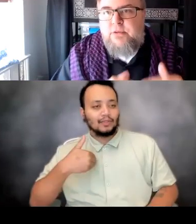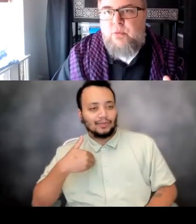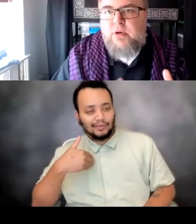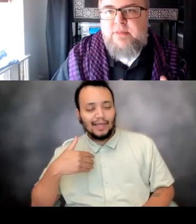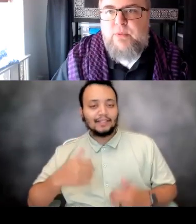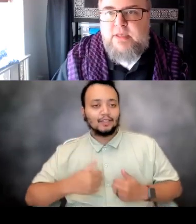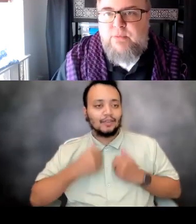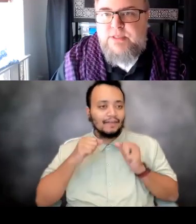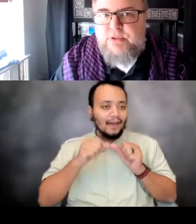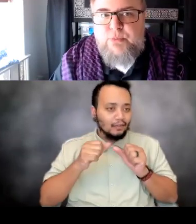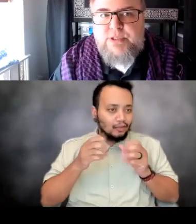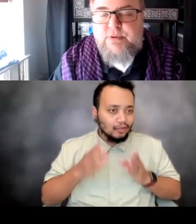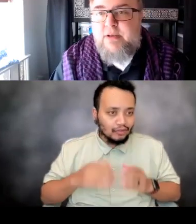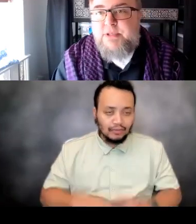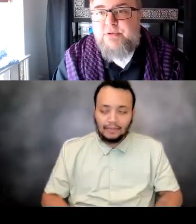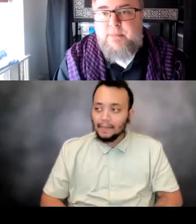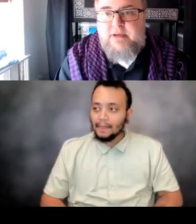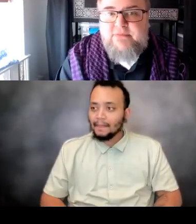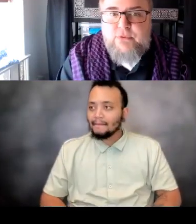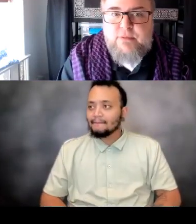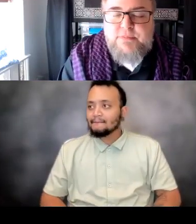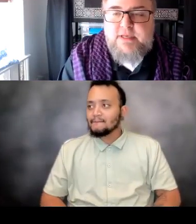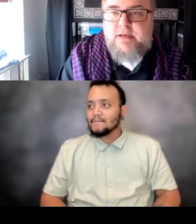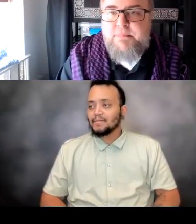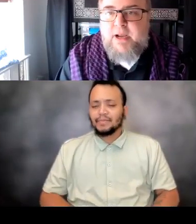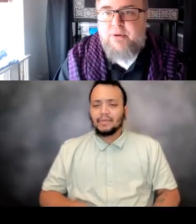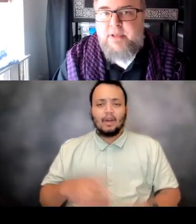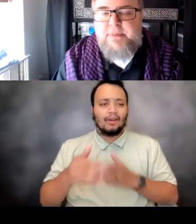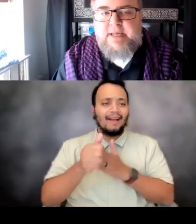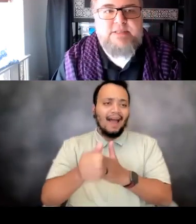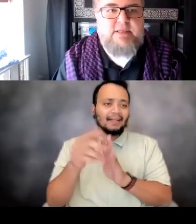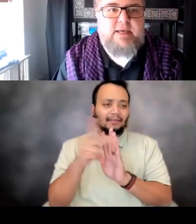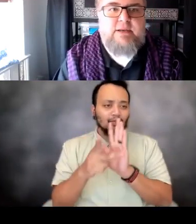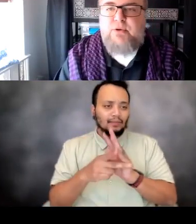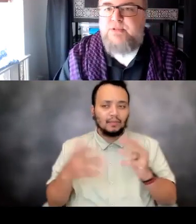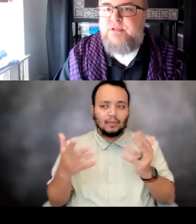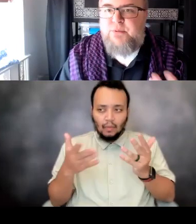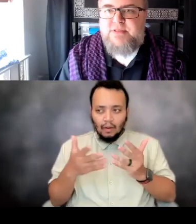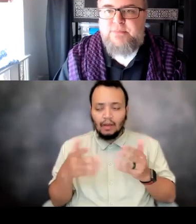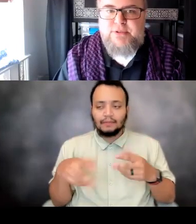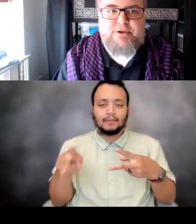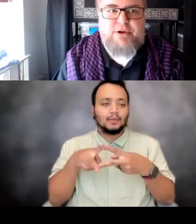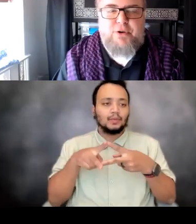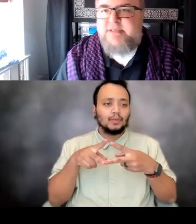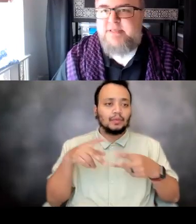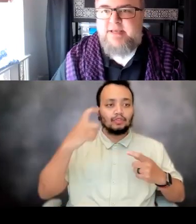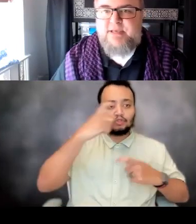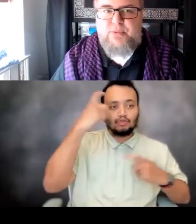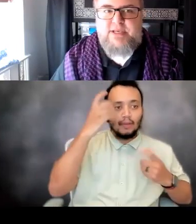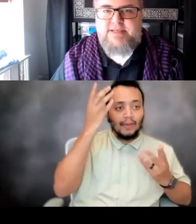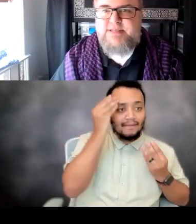Under the work that we do, we try to be trauma informed and empowerment based, and those two principles are always things that we need